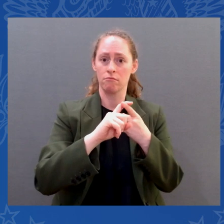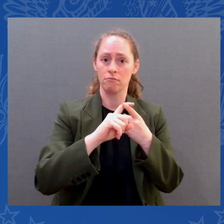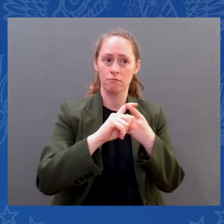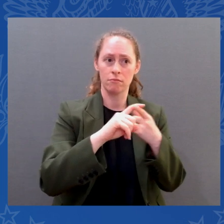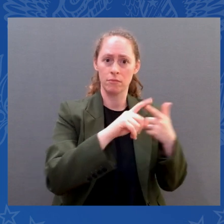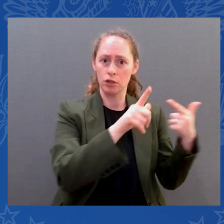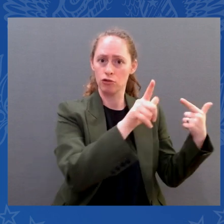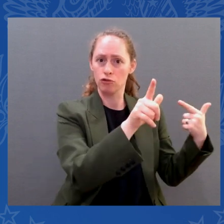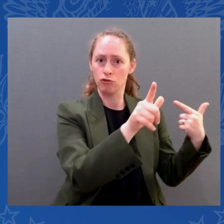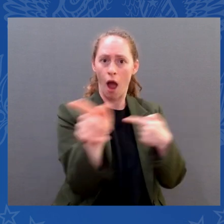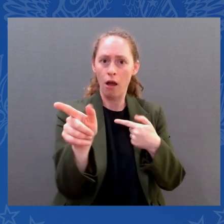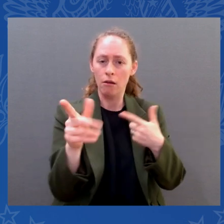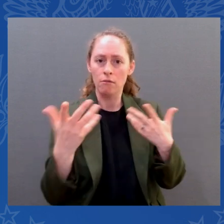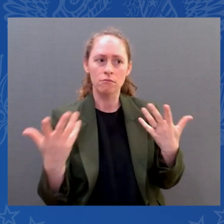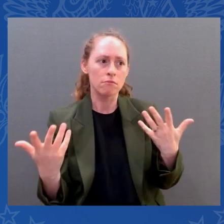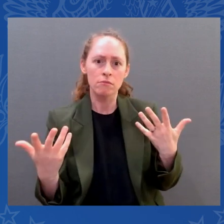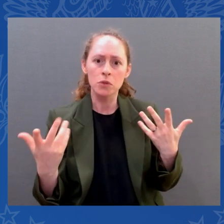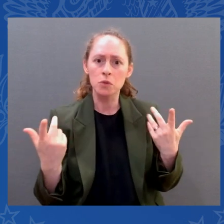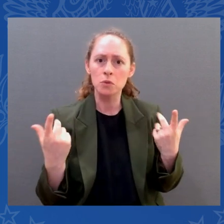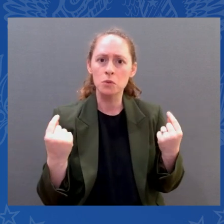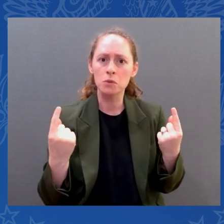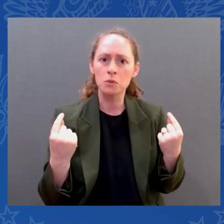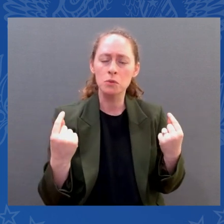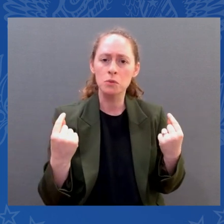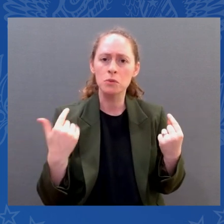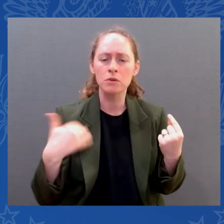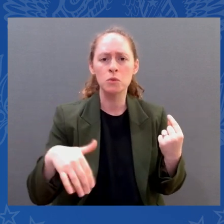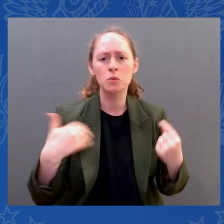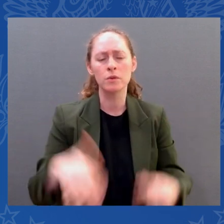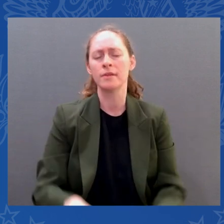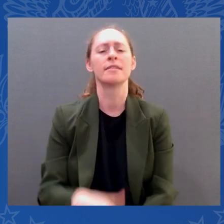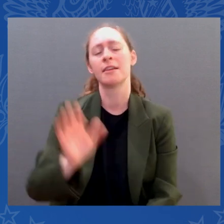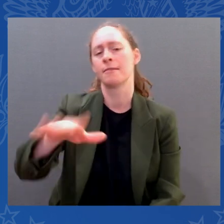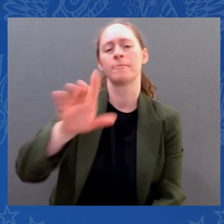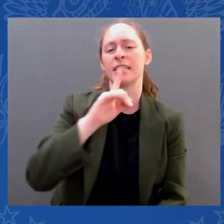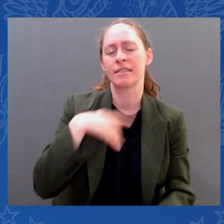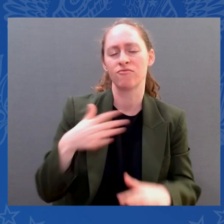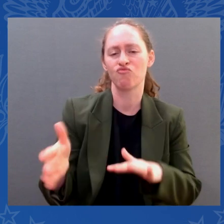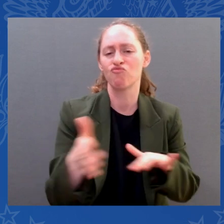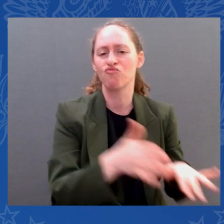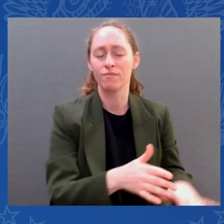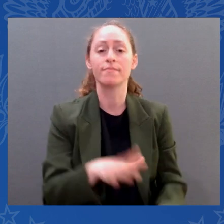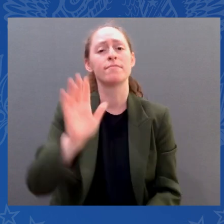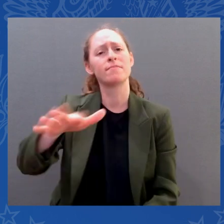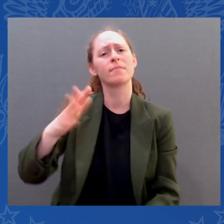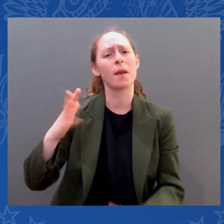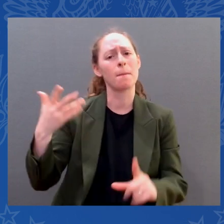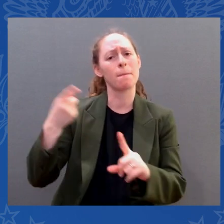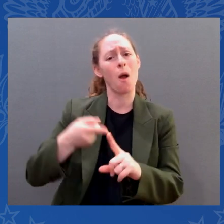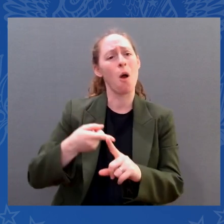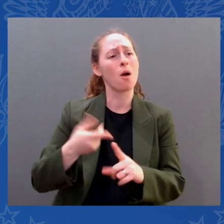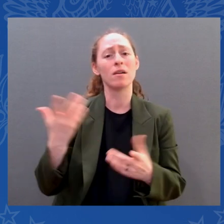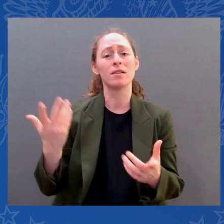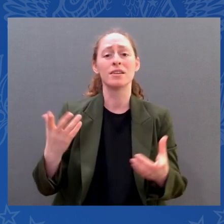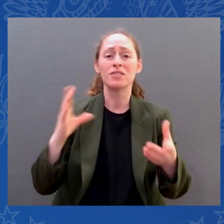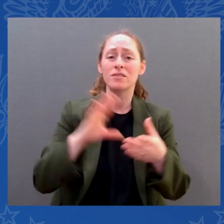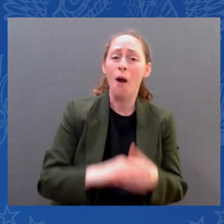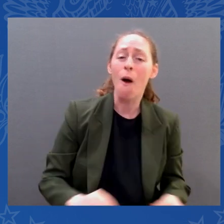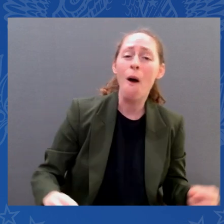That's why a museum like this is going to matter so much. Museums of this magnitude and consequence are going to inspire and educate.